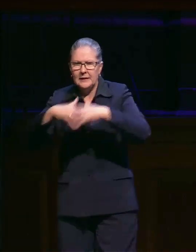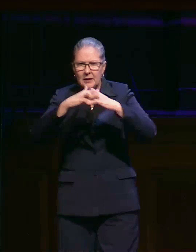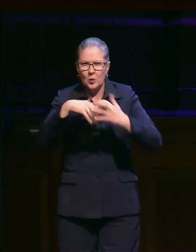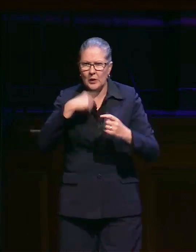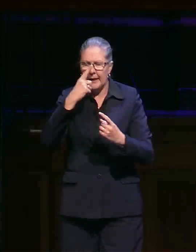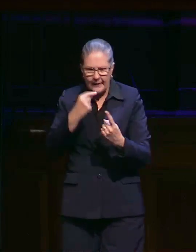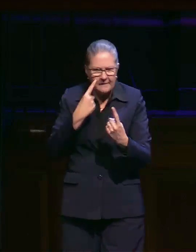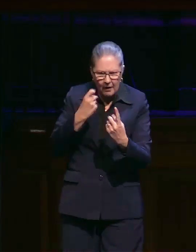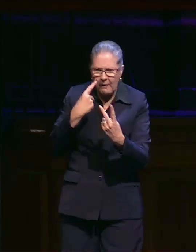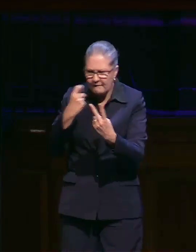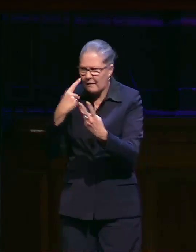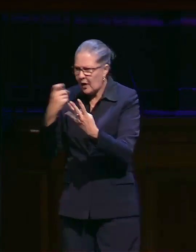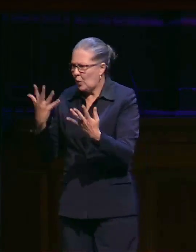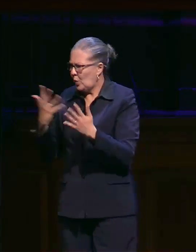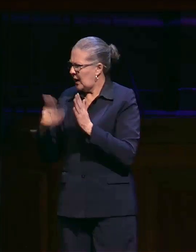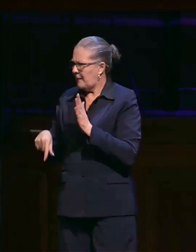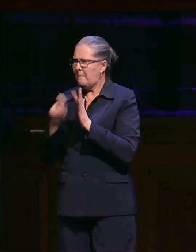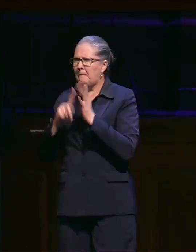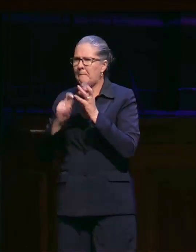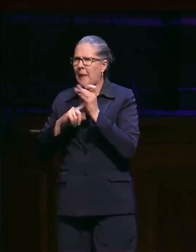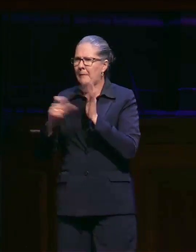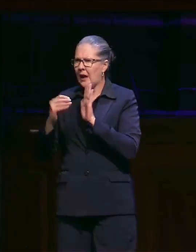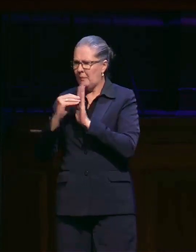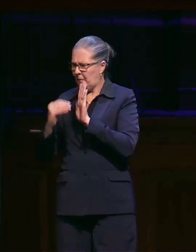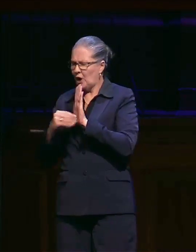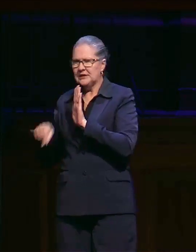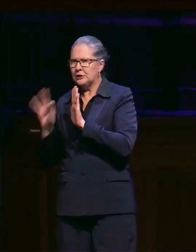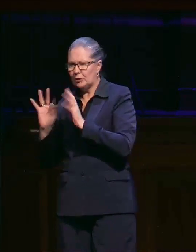where public policy hasn't met the challenges of economic change and we can